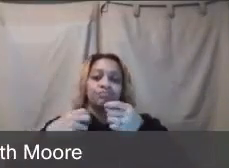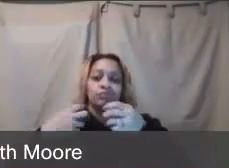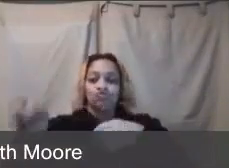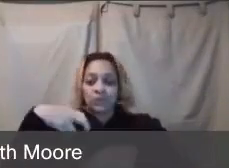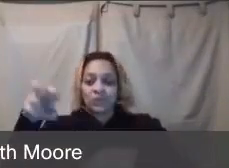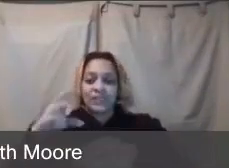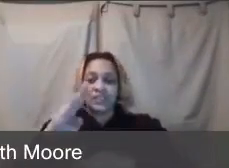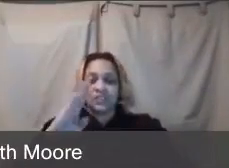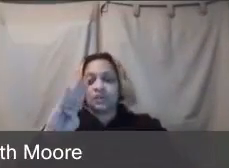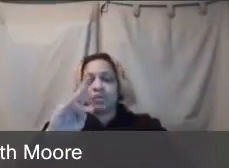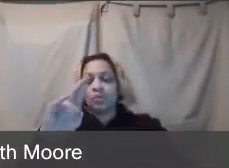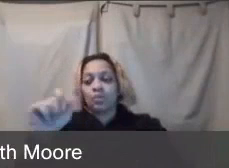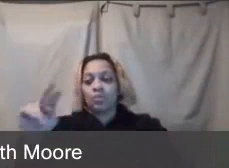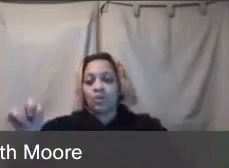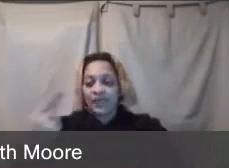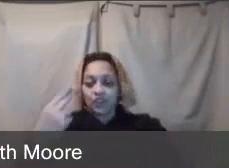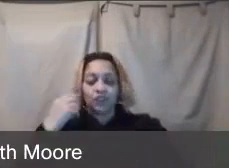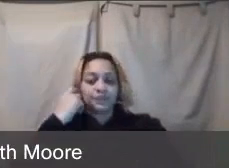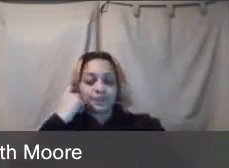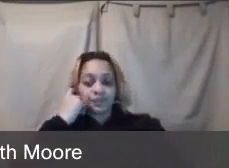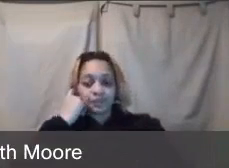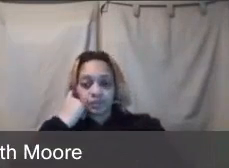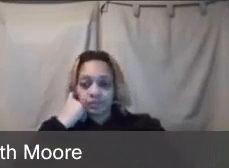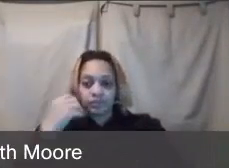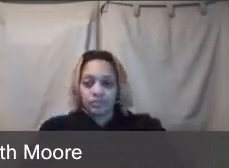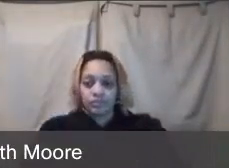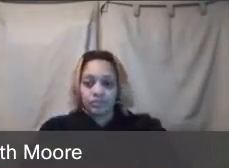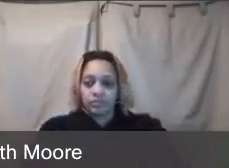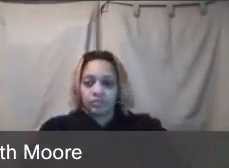Thank you. Great. Thank you. Sean.